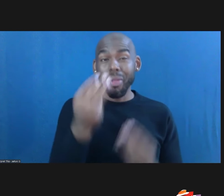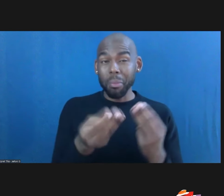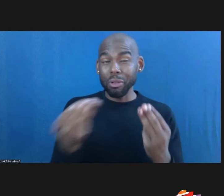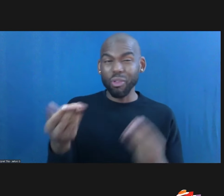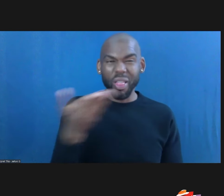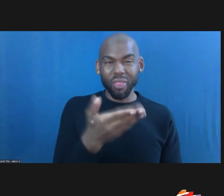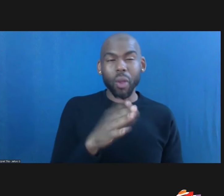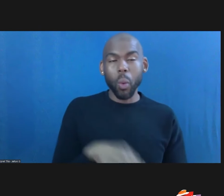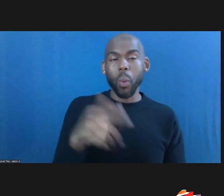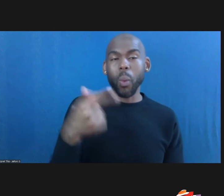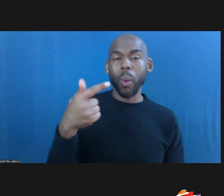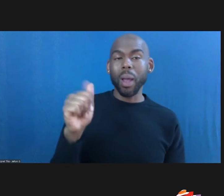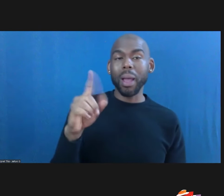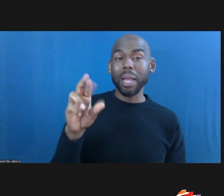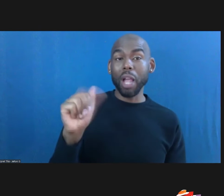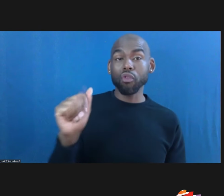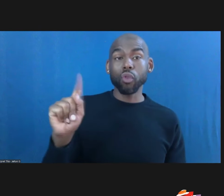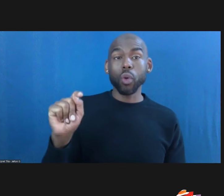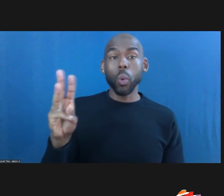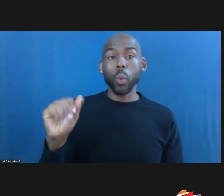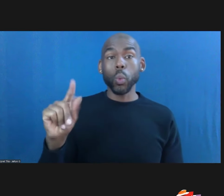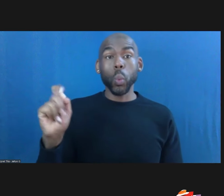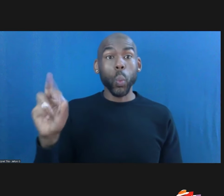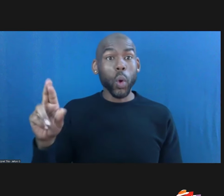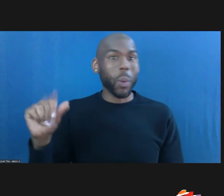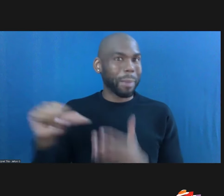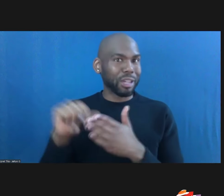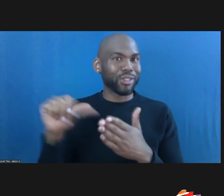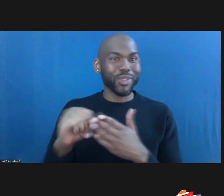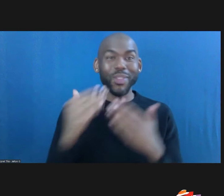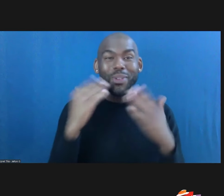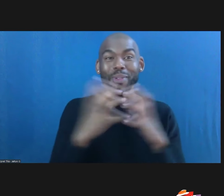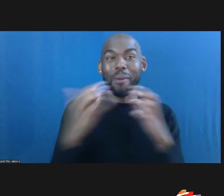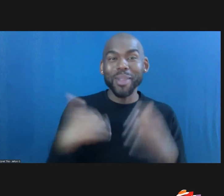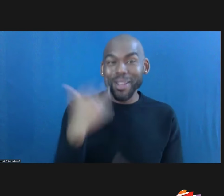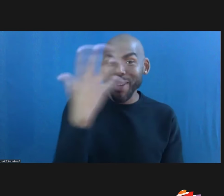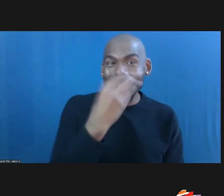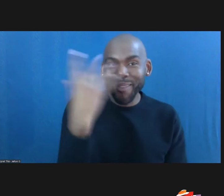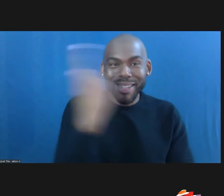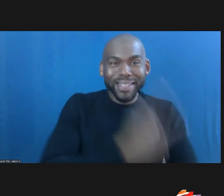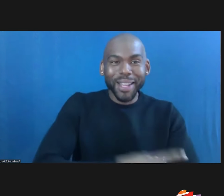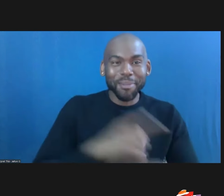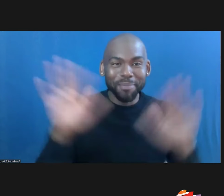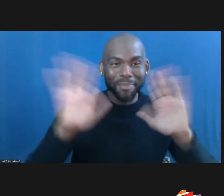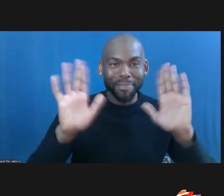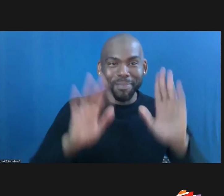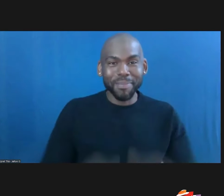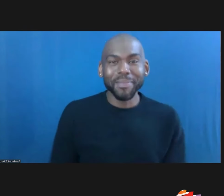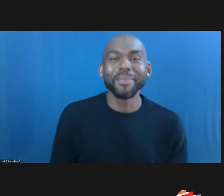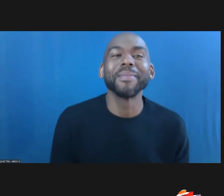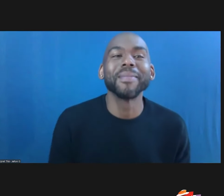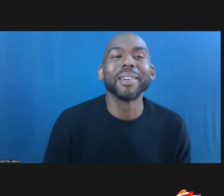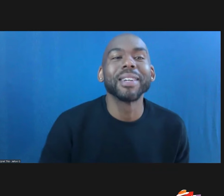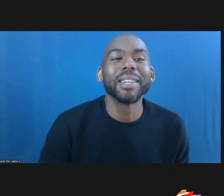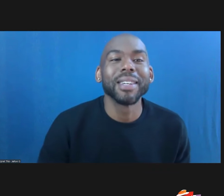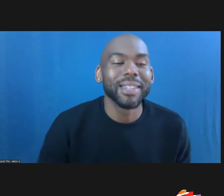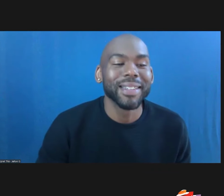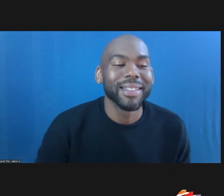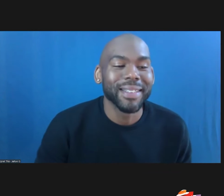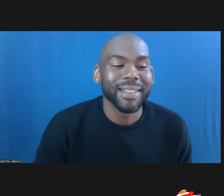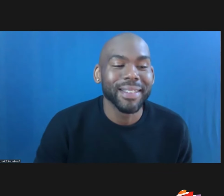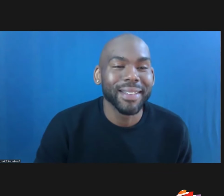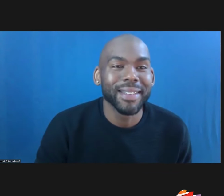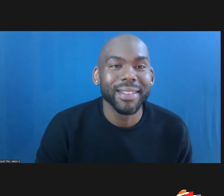page. Thank you guys so much, and have a lovely day.